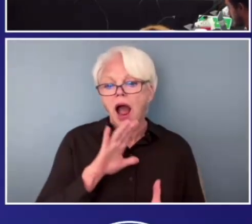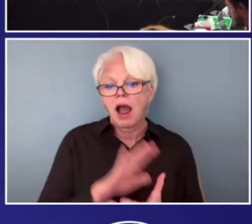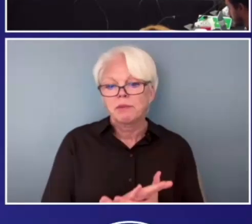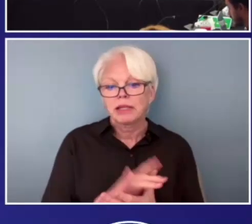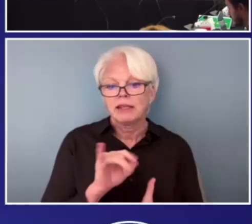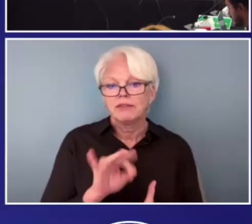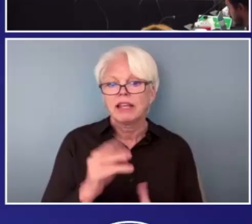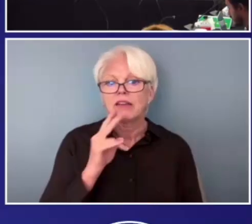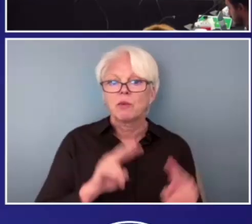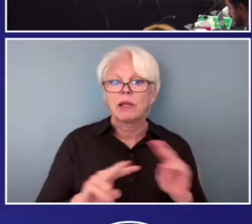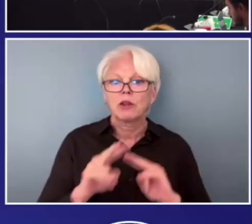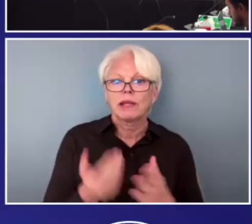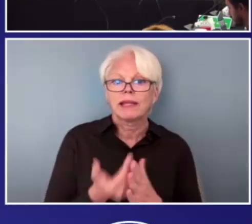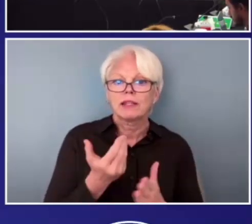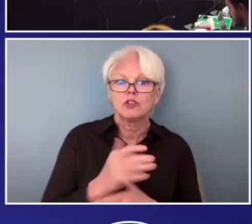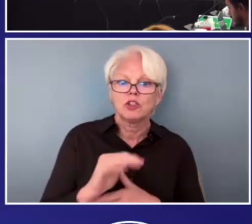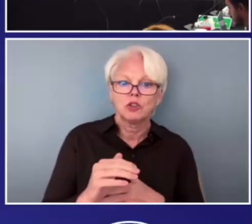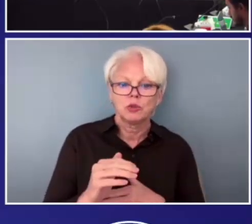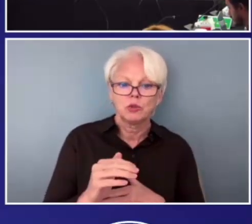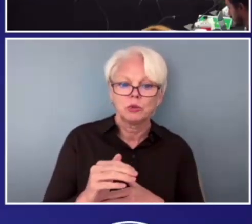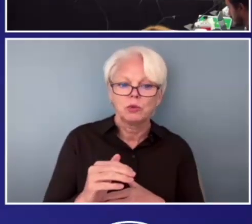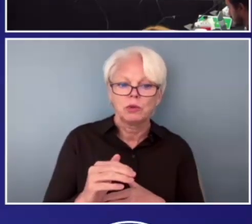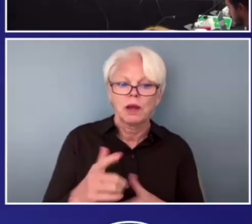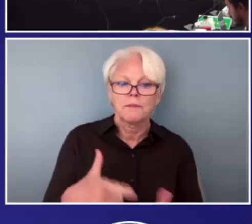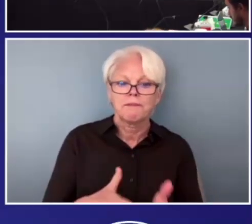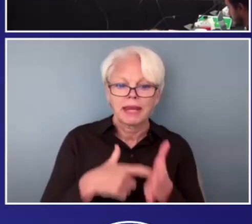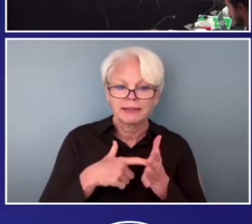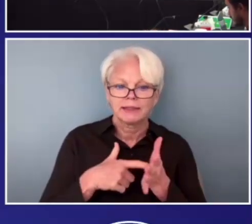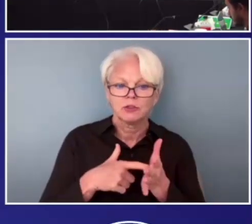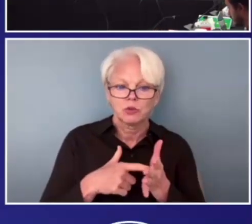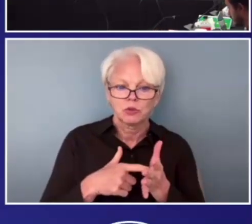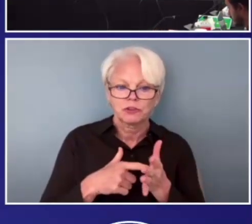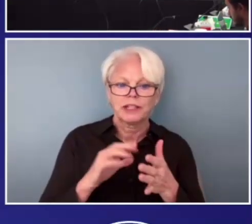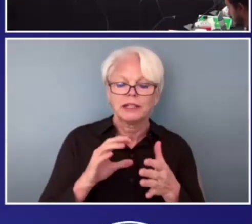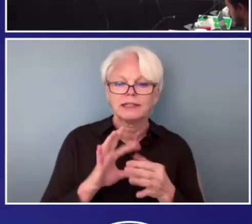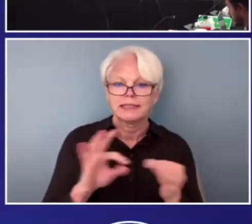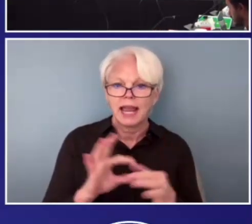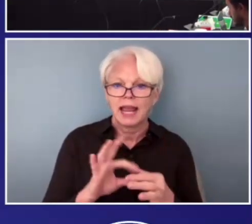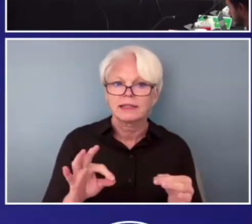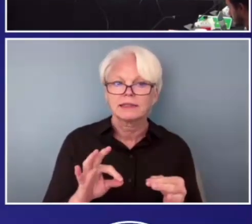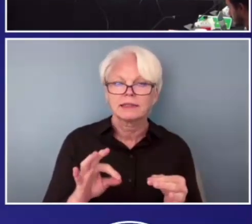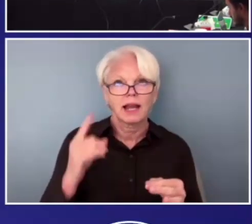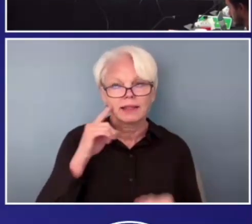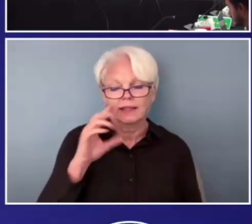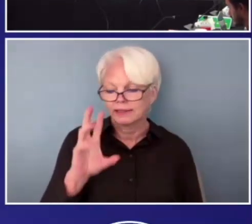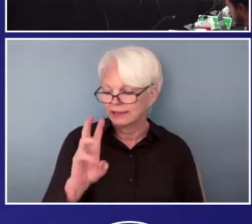at the new amendatory text, I think that's on 685.211.